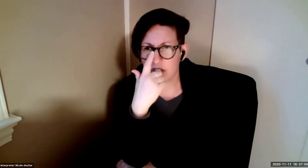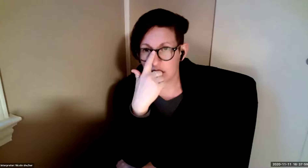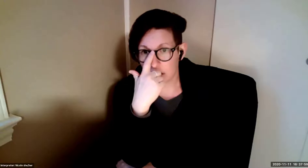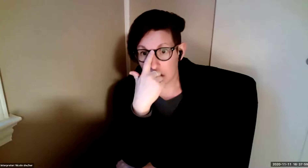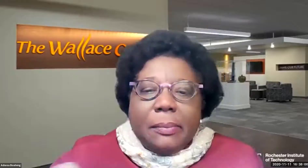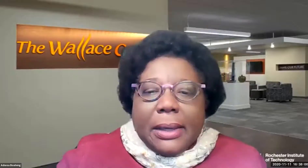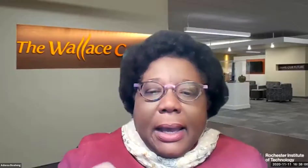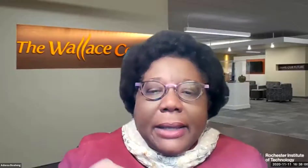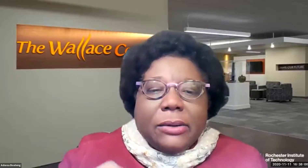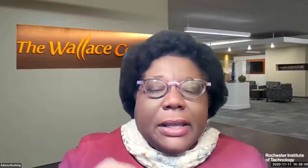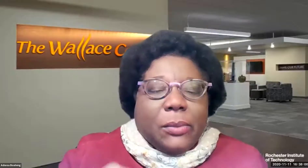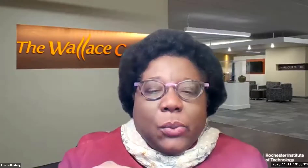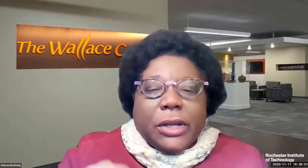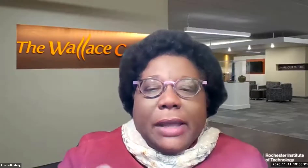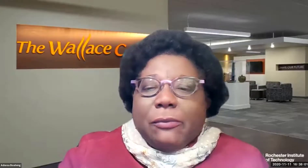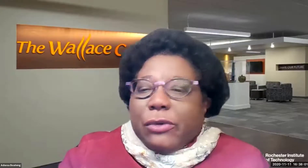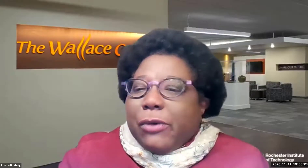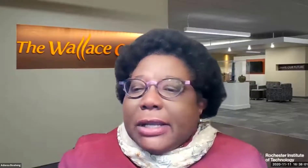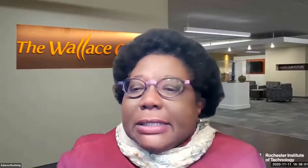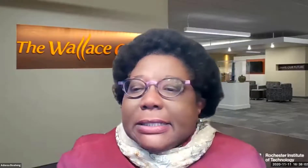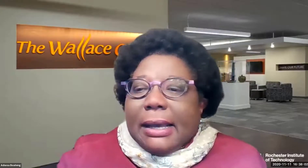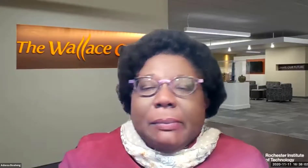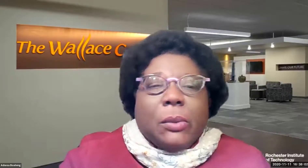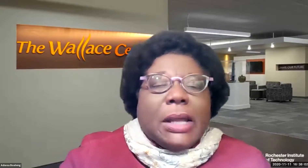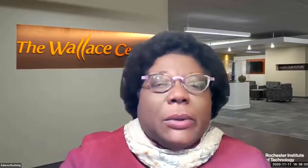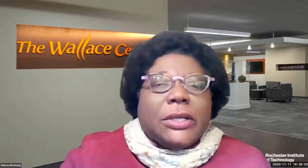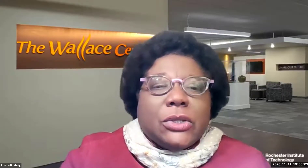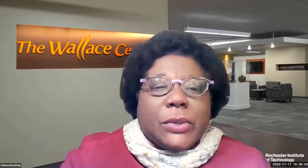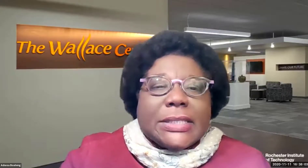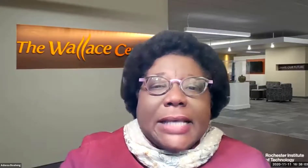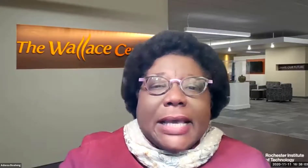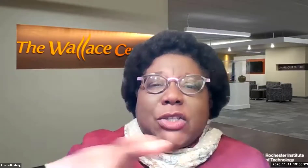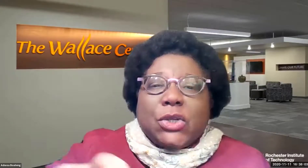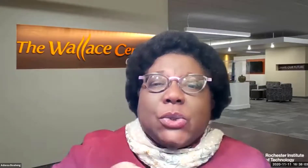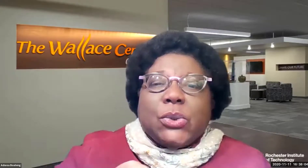Adwoa Boateng: Um, I don't have. We don't have we've run out of time, but what I want to do is send you the output shot show you an